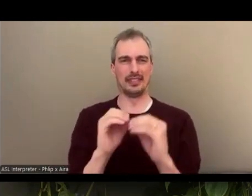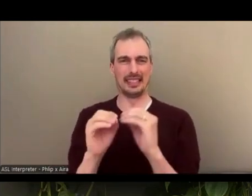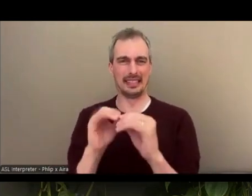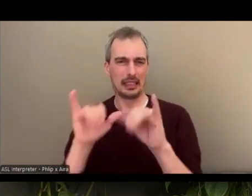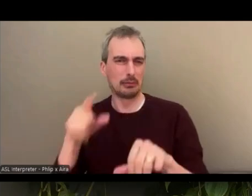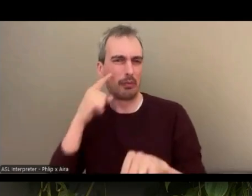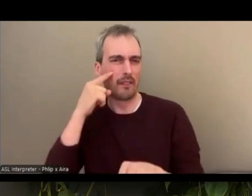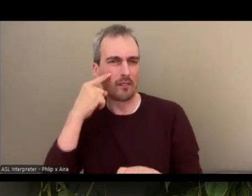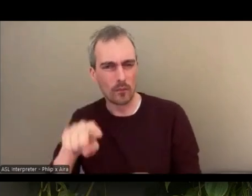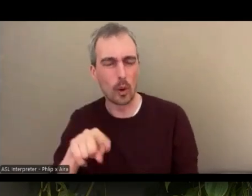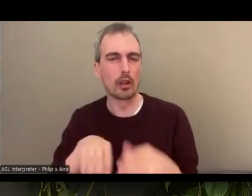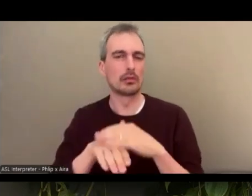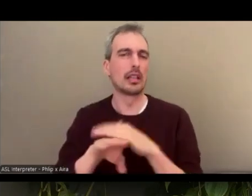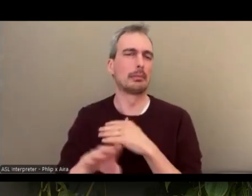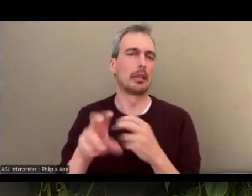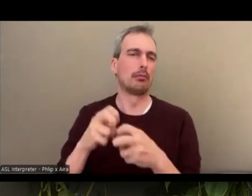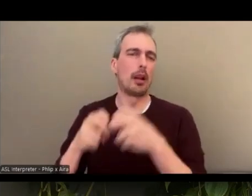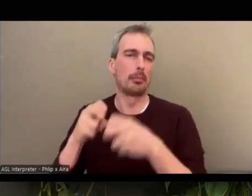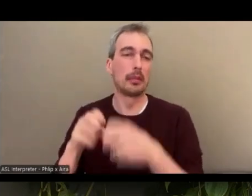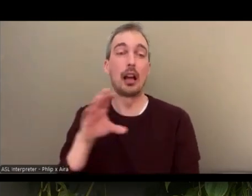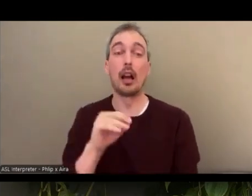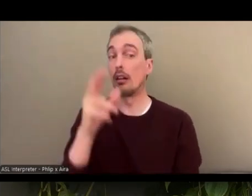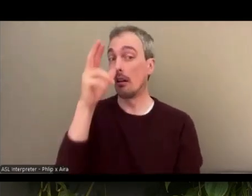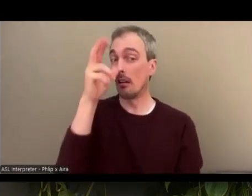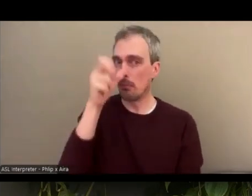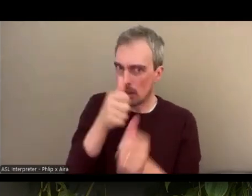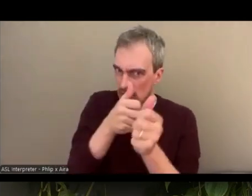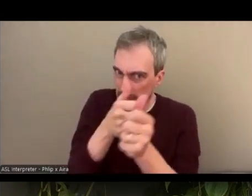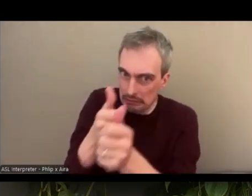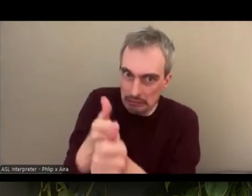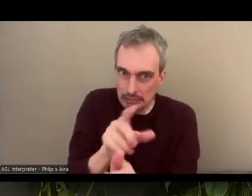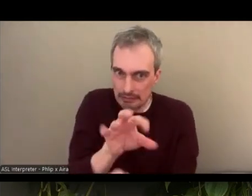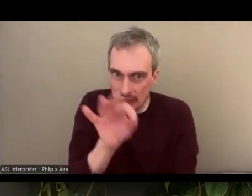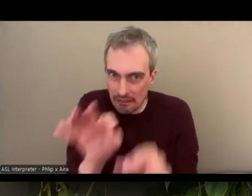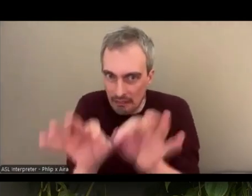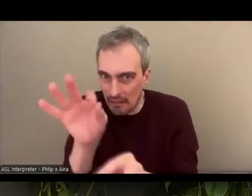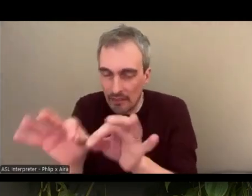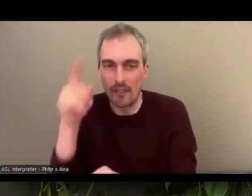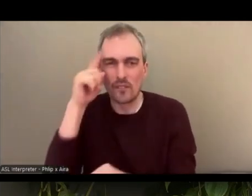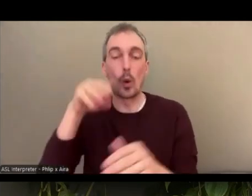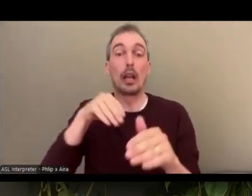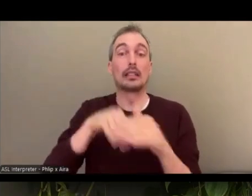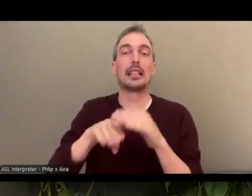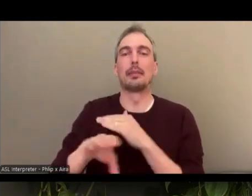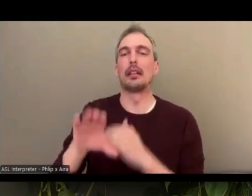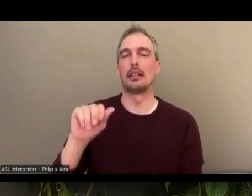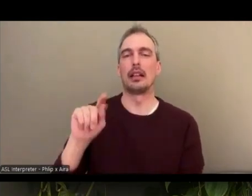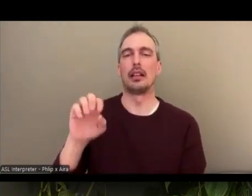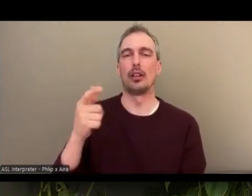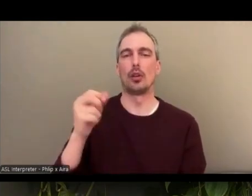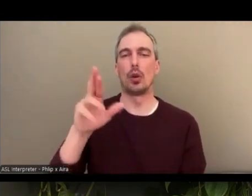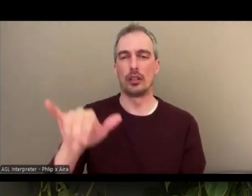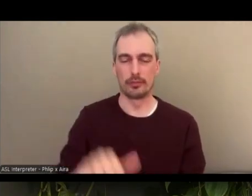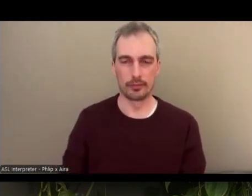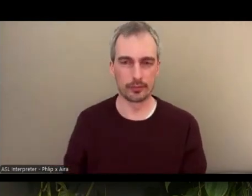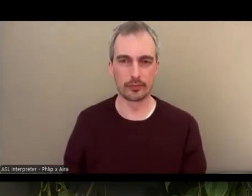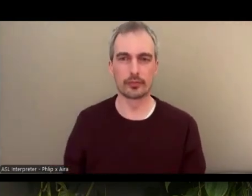So, I didn't include these in my base calculation, because remember, my methodology was to include only the proof points that must be